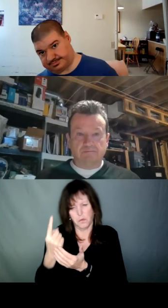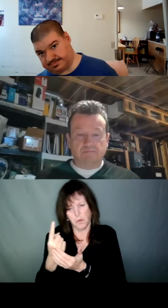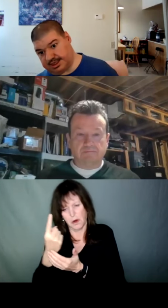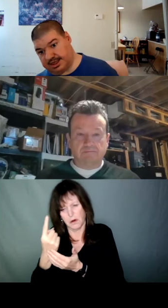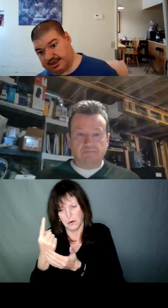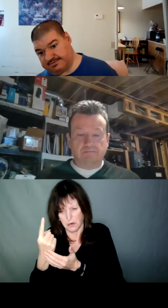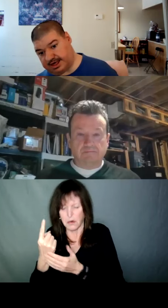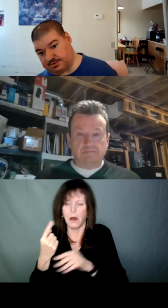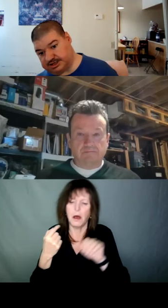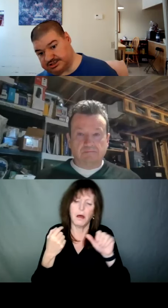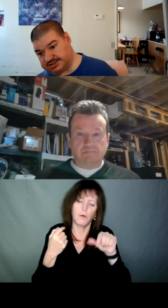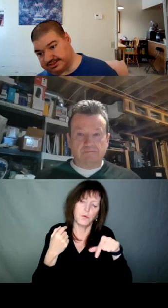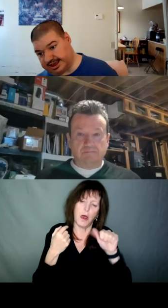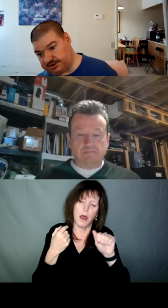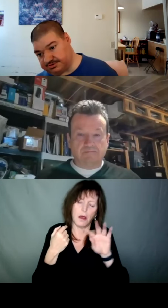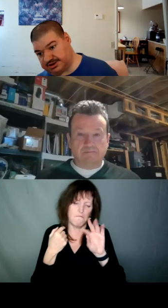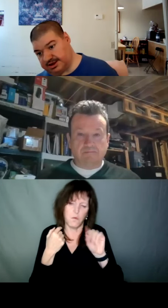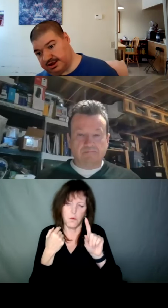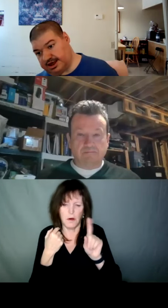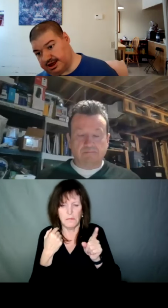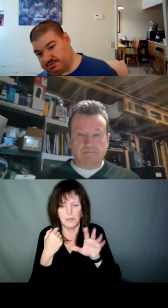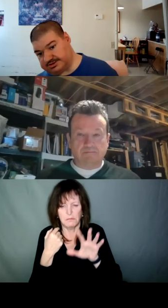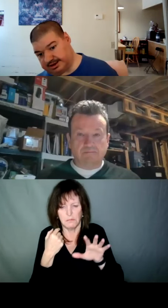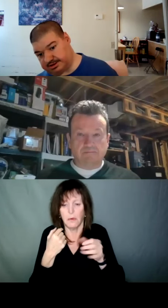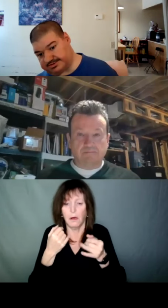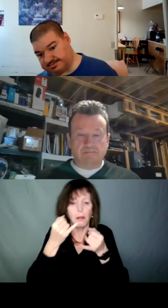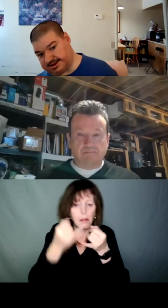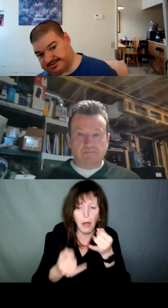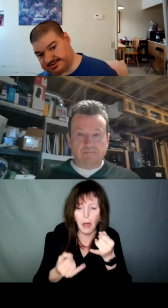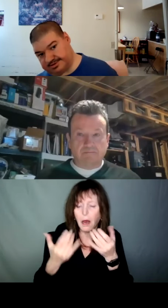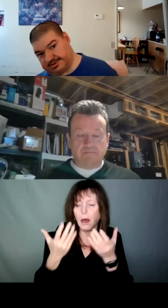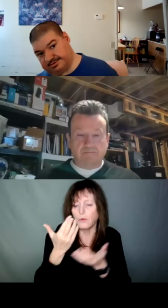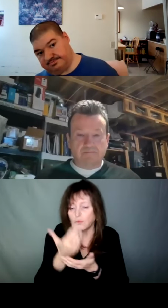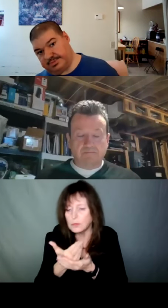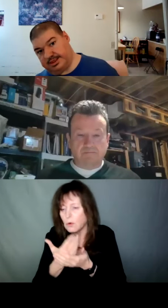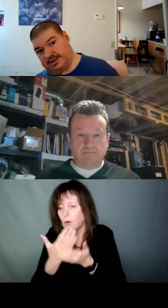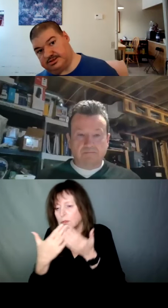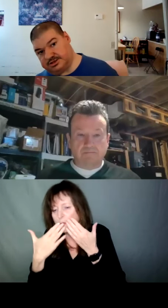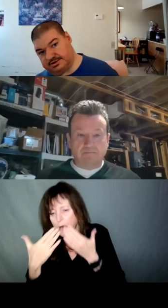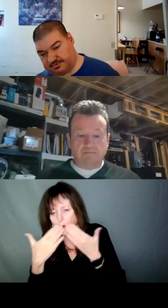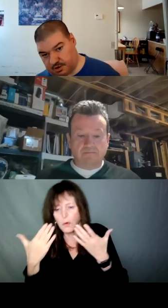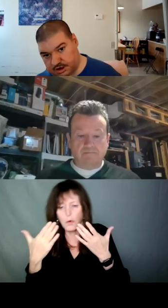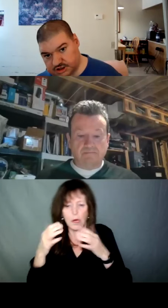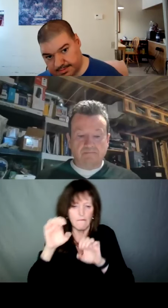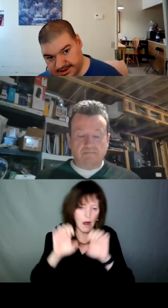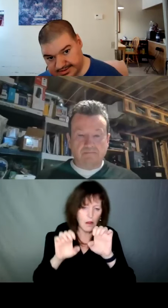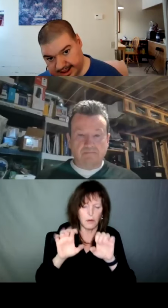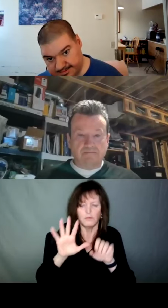minutes, question and answers will hopefully be 40 minutes and